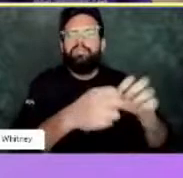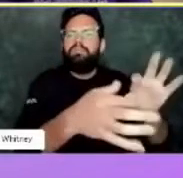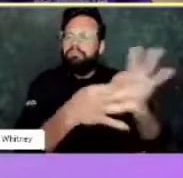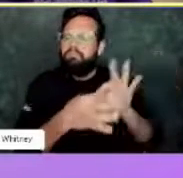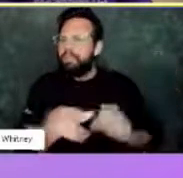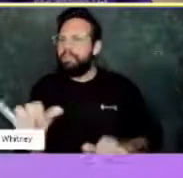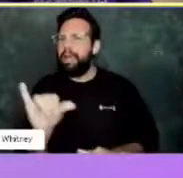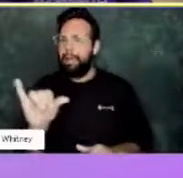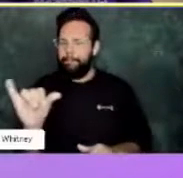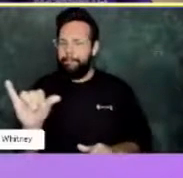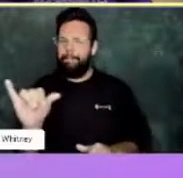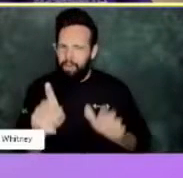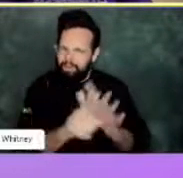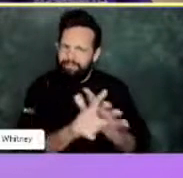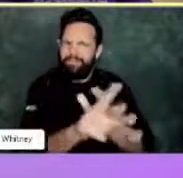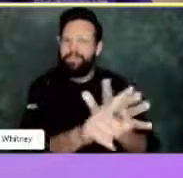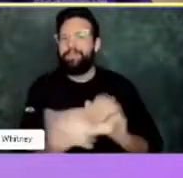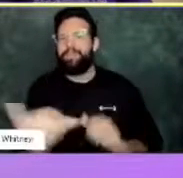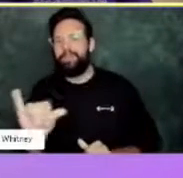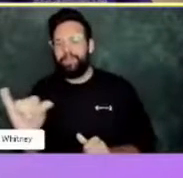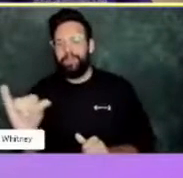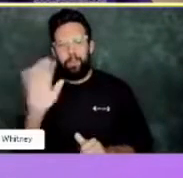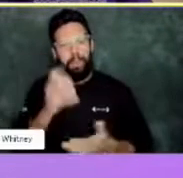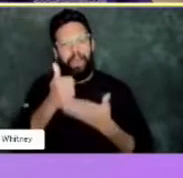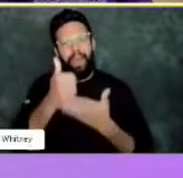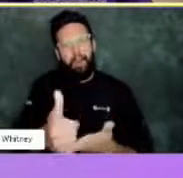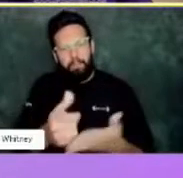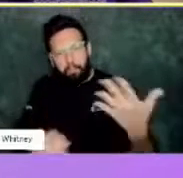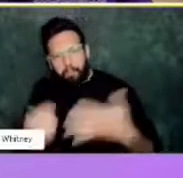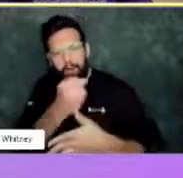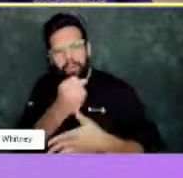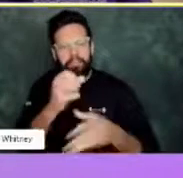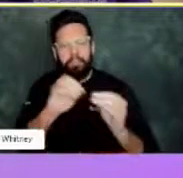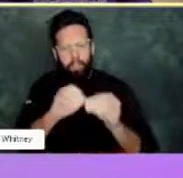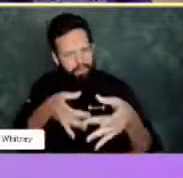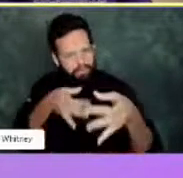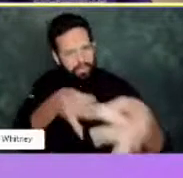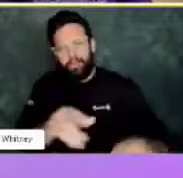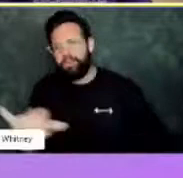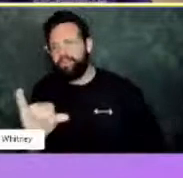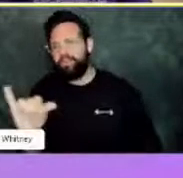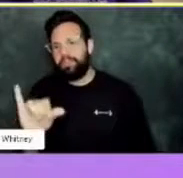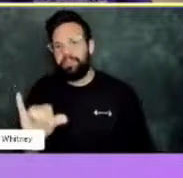the ever-present prioritization problem. Now, not knowing which issues to fix first is a thing in the past.